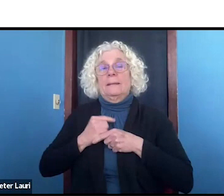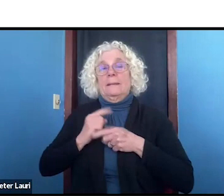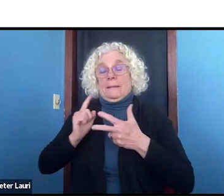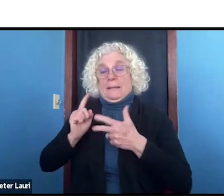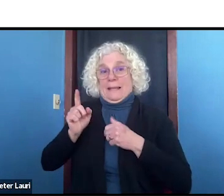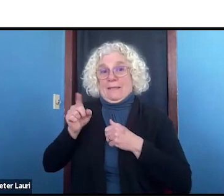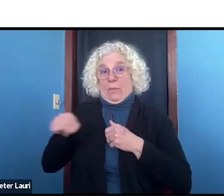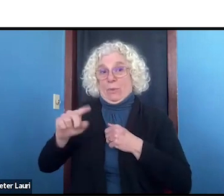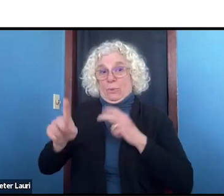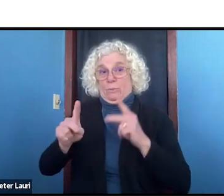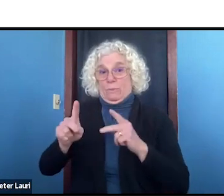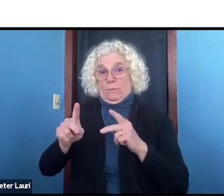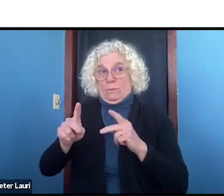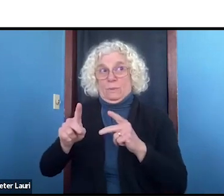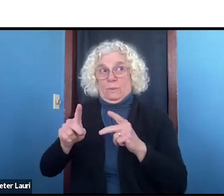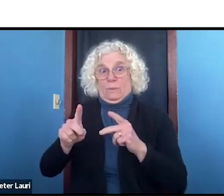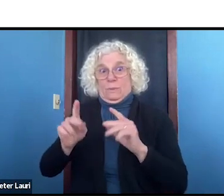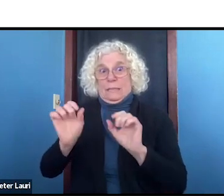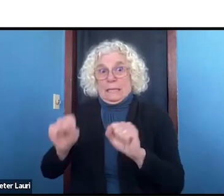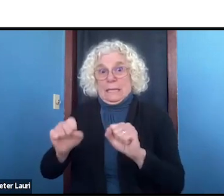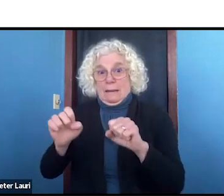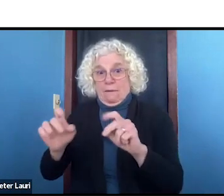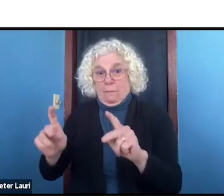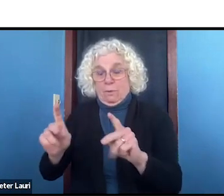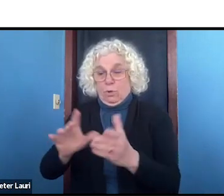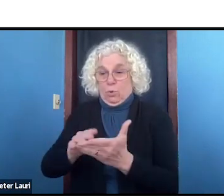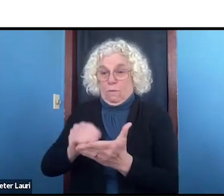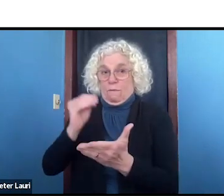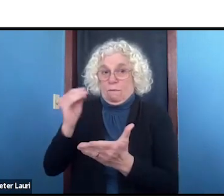to discover something that will give them hope,